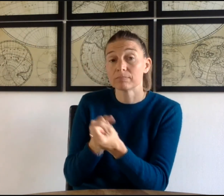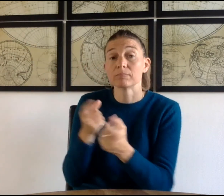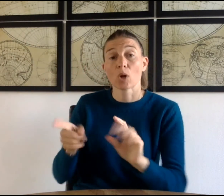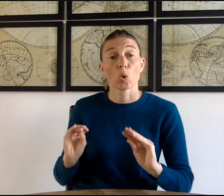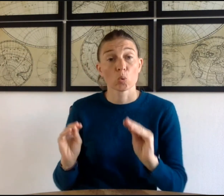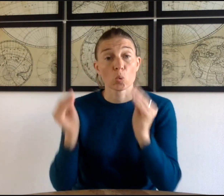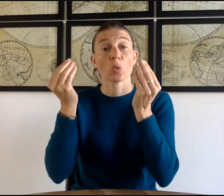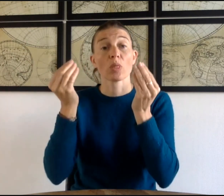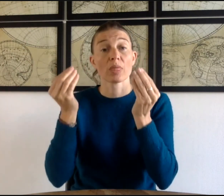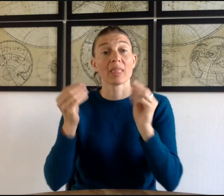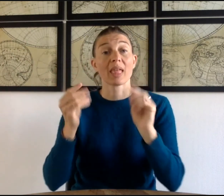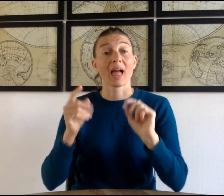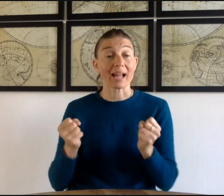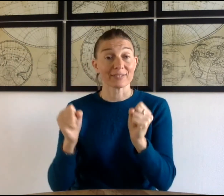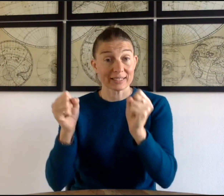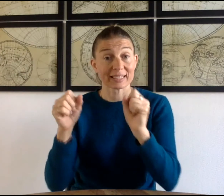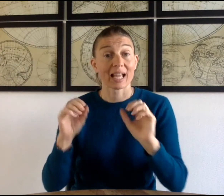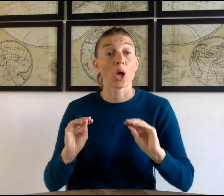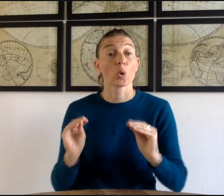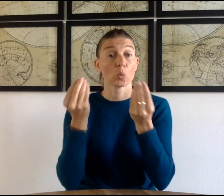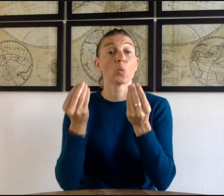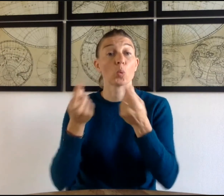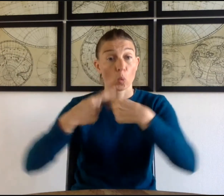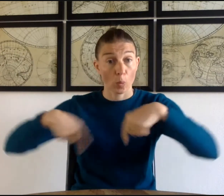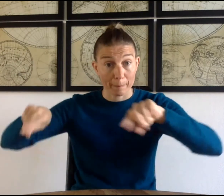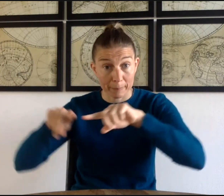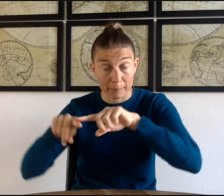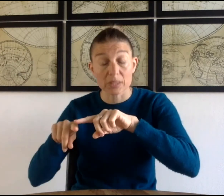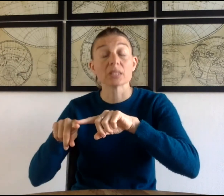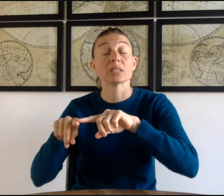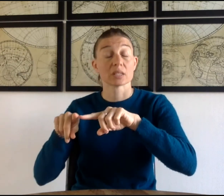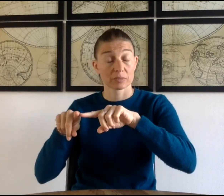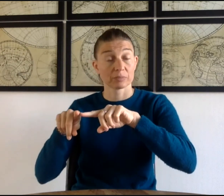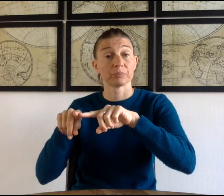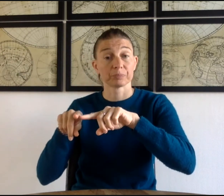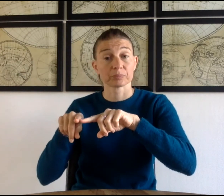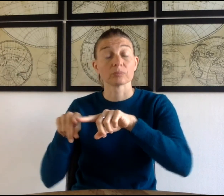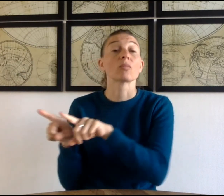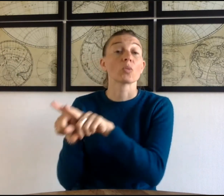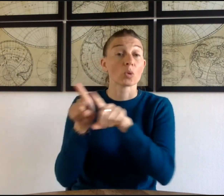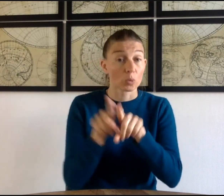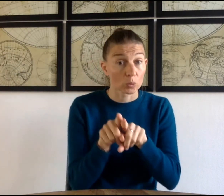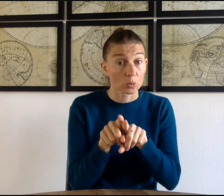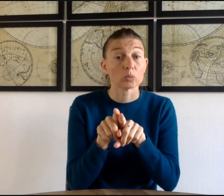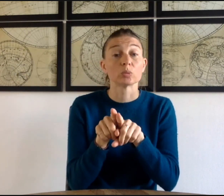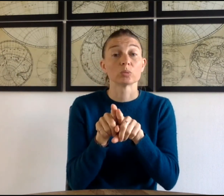and following up certain files linked to mobility